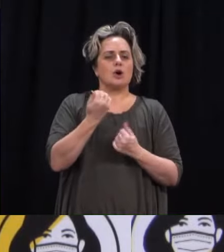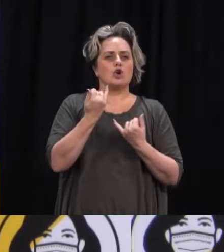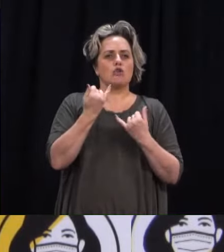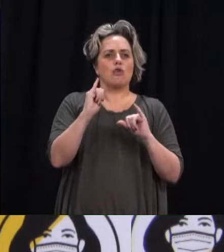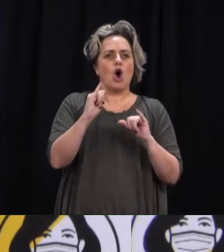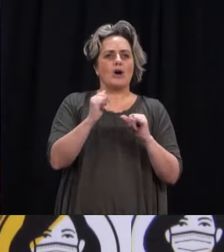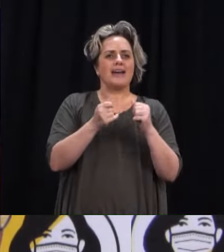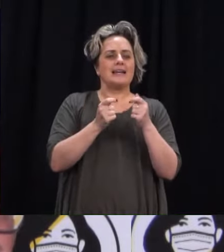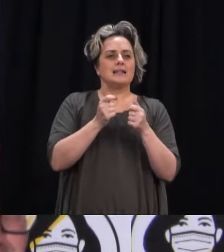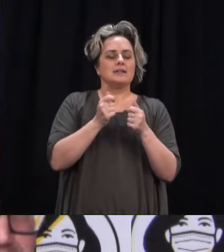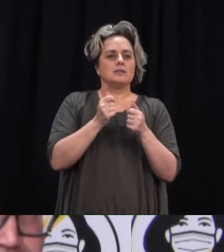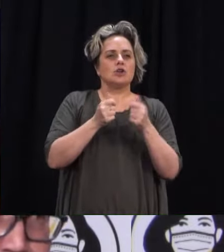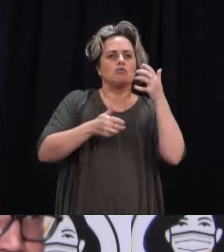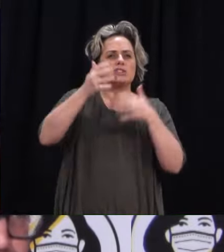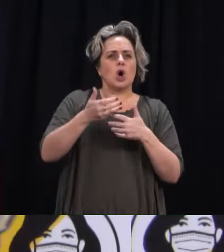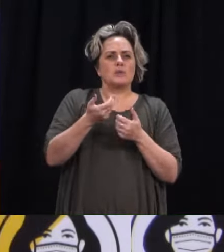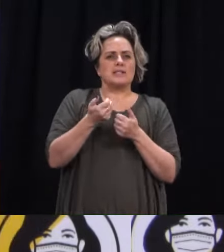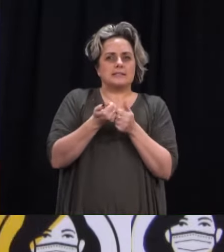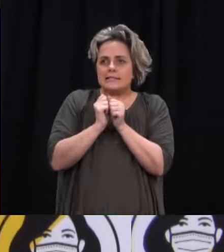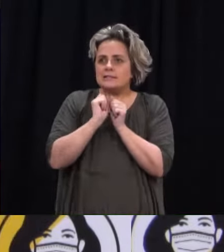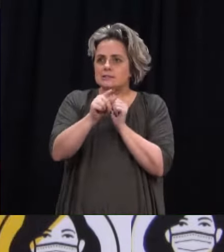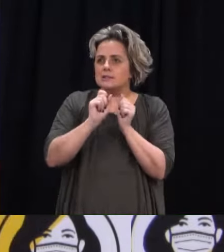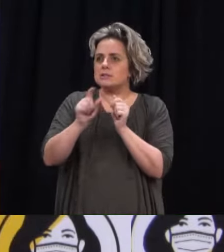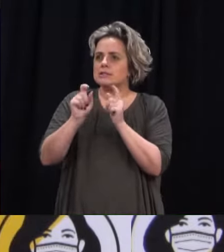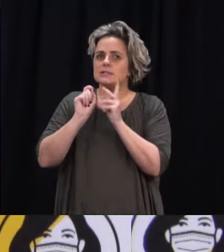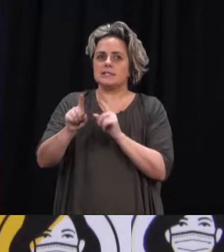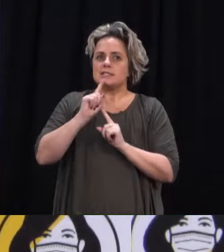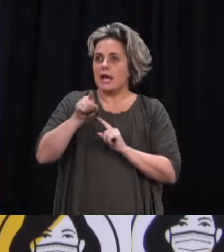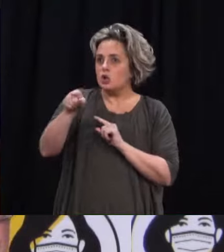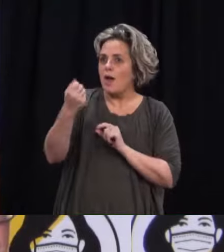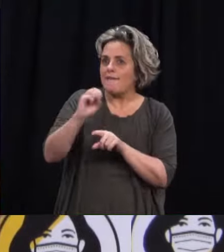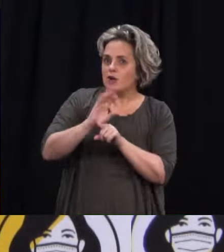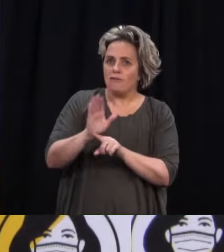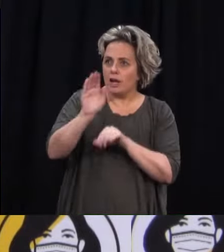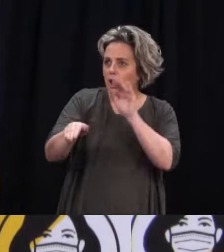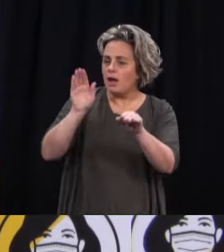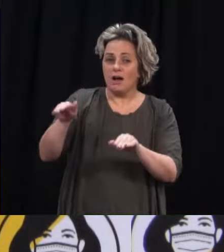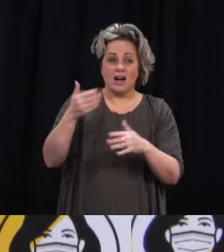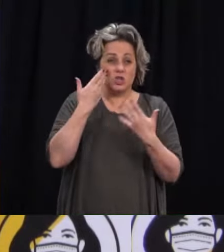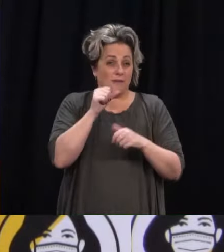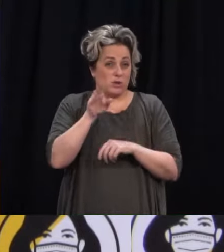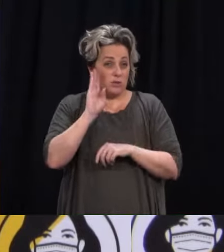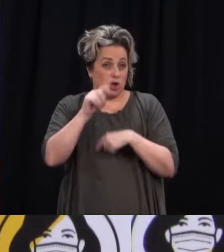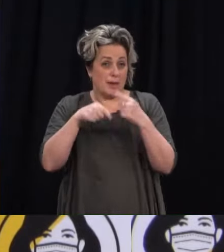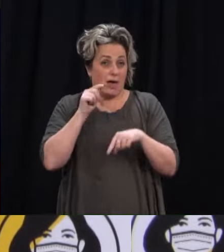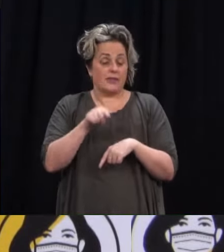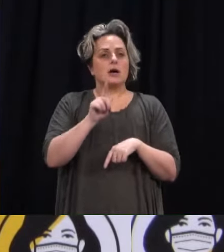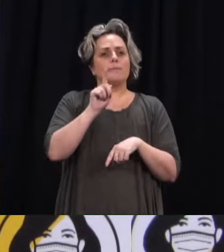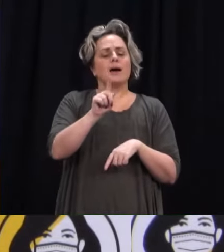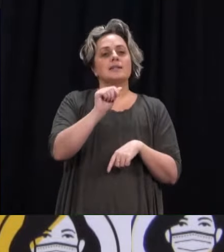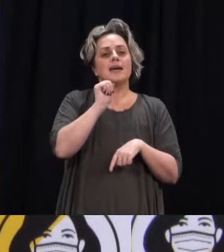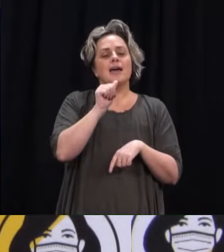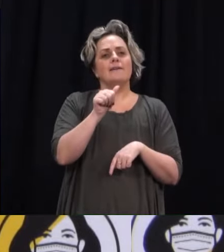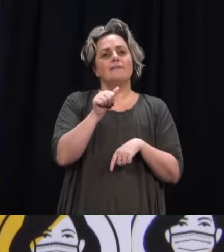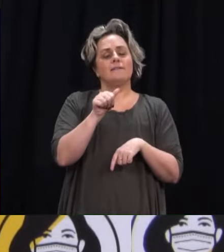information, I gather there have been some scam test results being texted around to people telling people they have